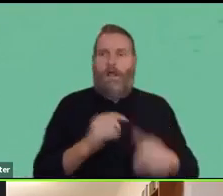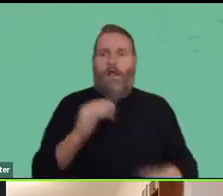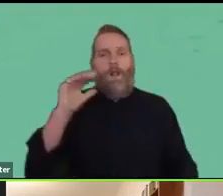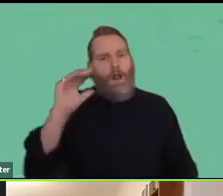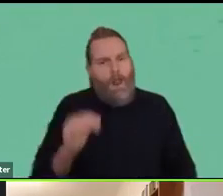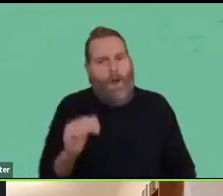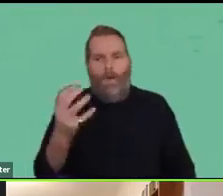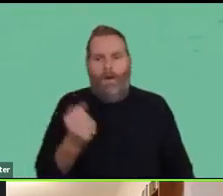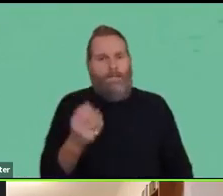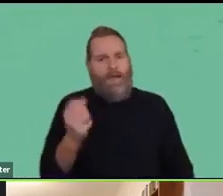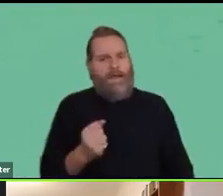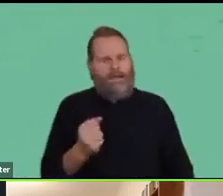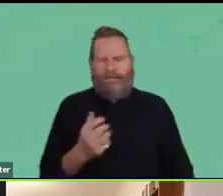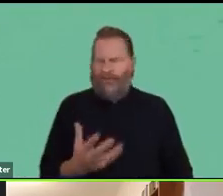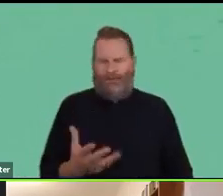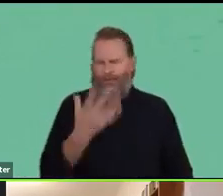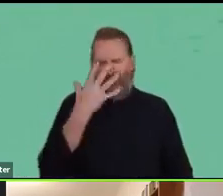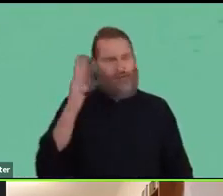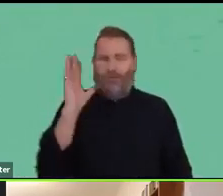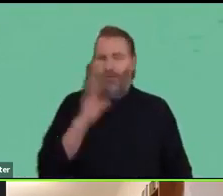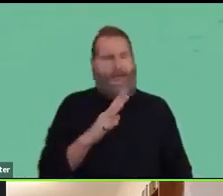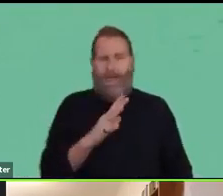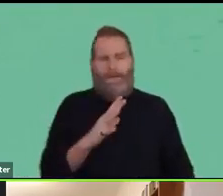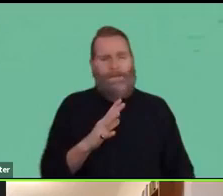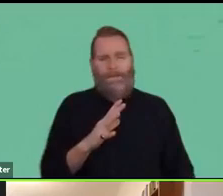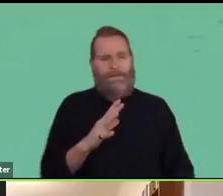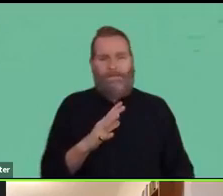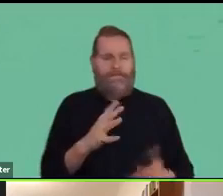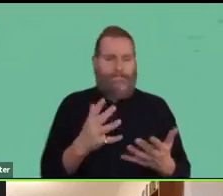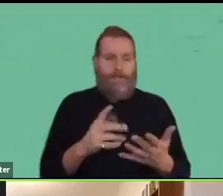the scandal that was revealed again today in the debate about people on the national minimum wage,